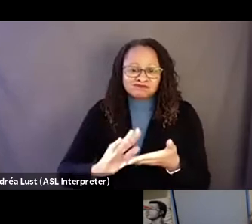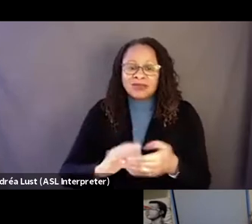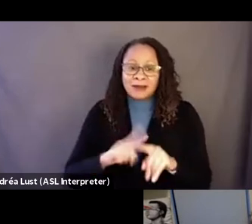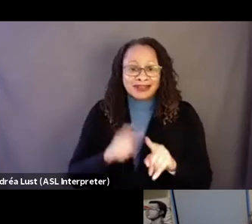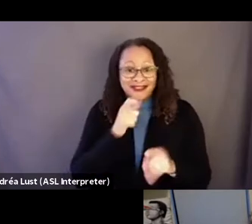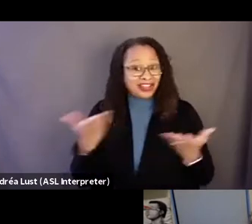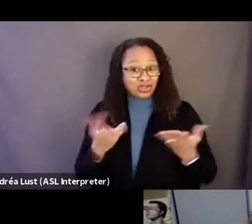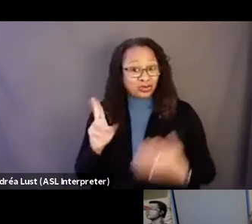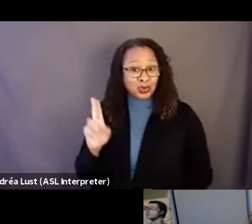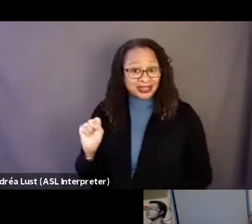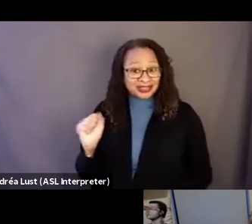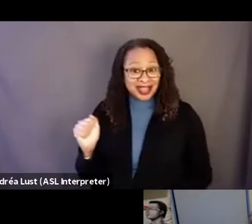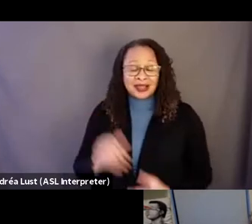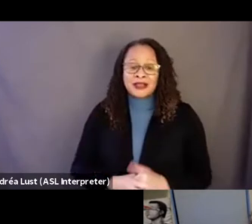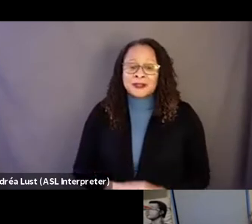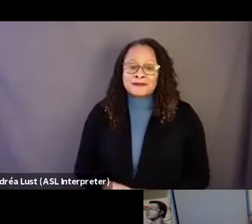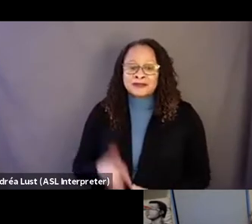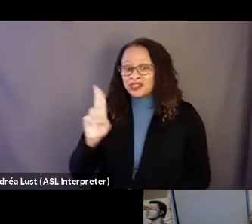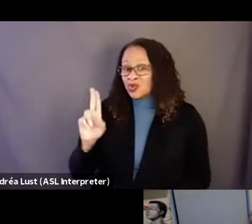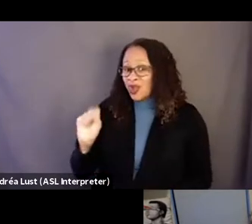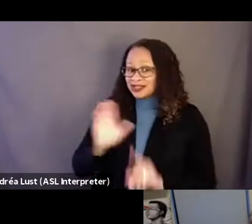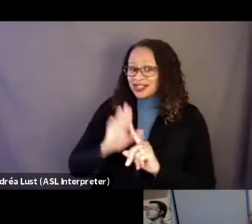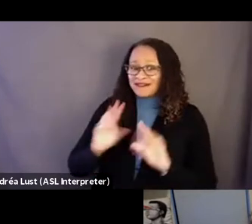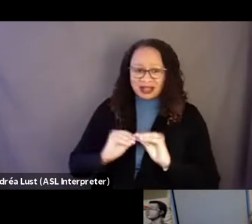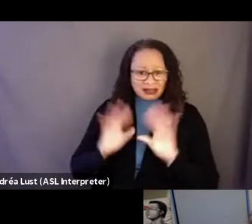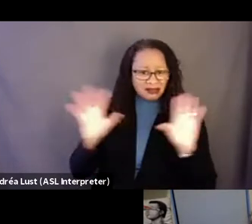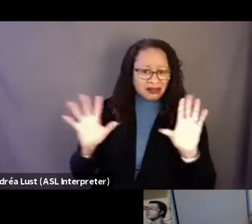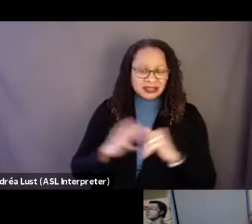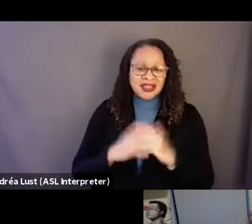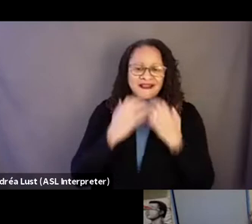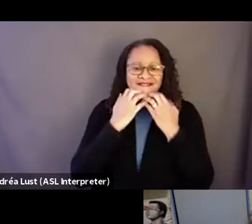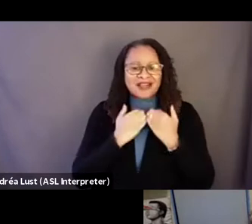It's like the US clearly is valuing the wrong things, right?